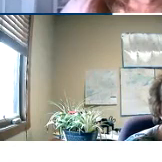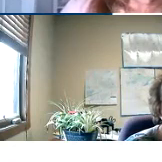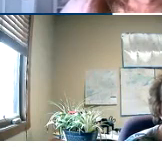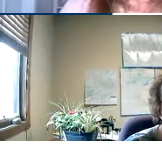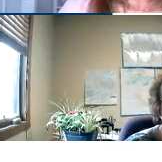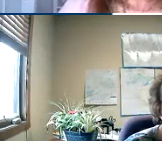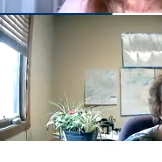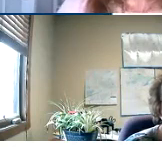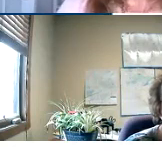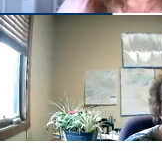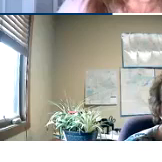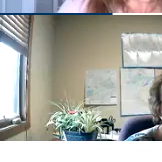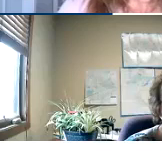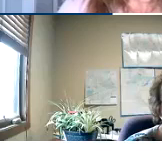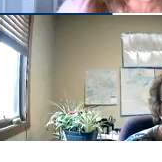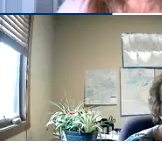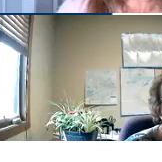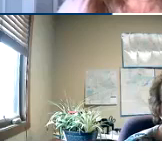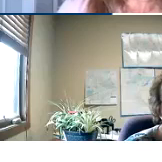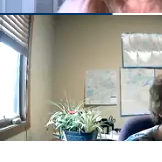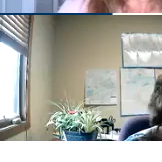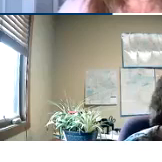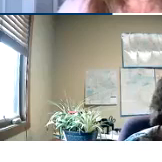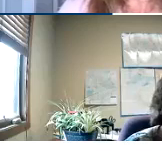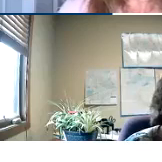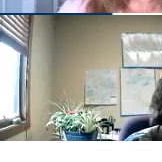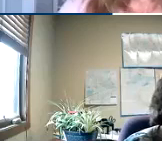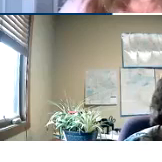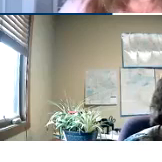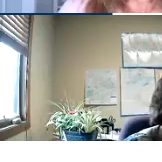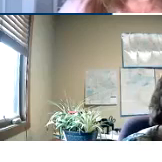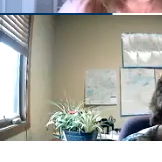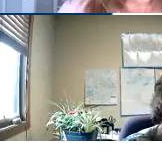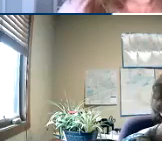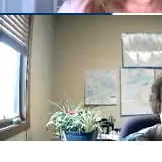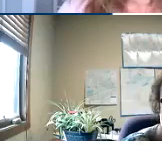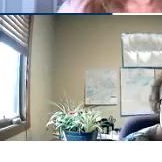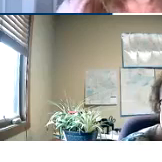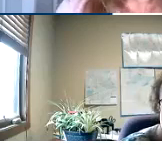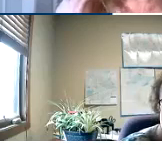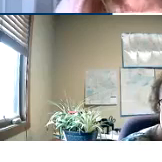level folks as well as are listed depending on their level of authority.